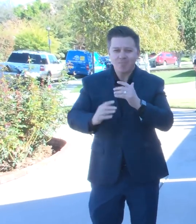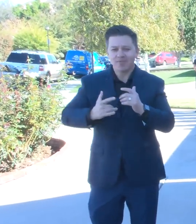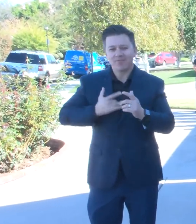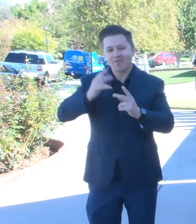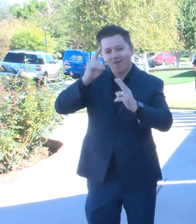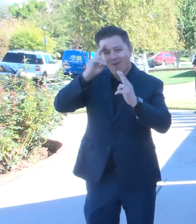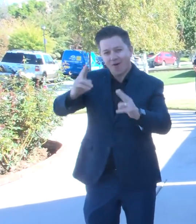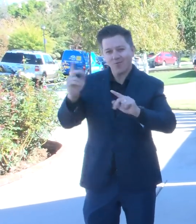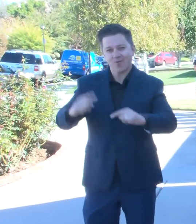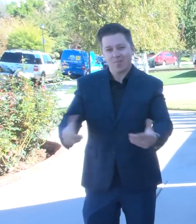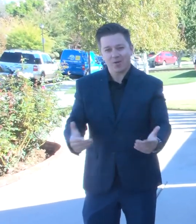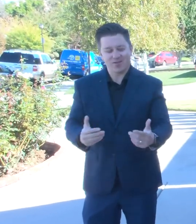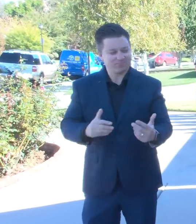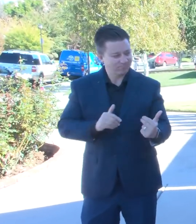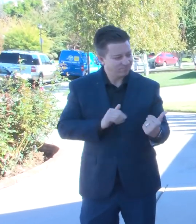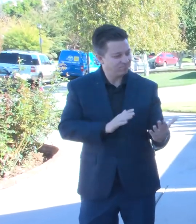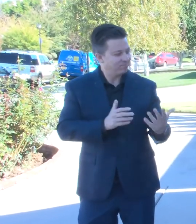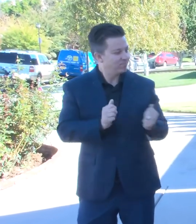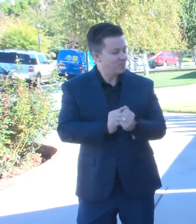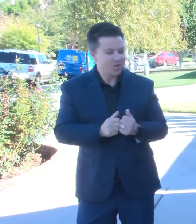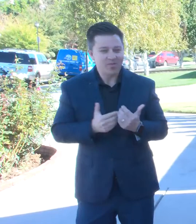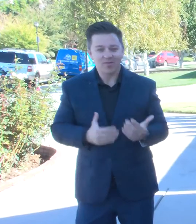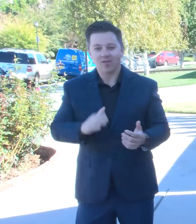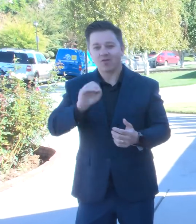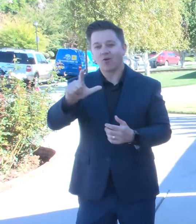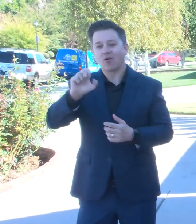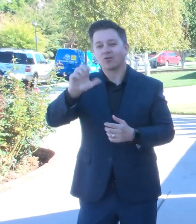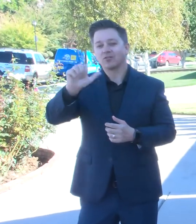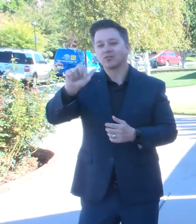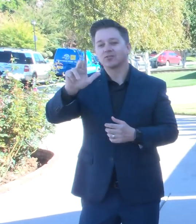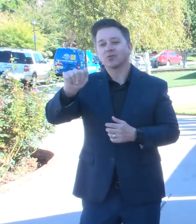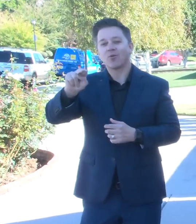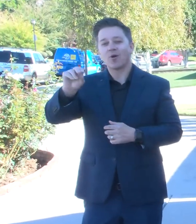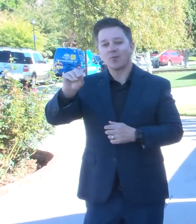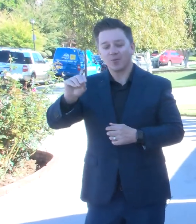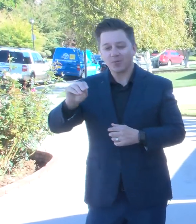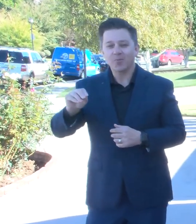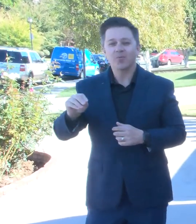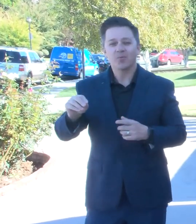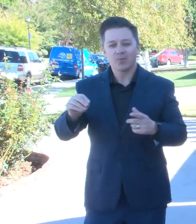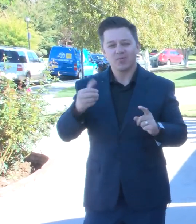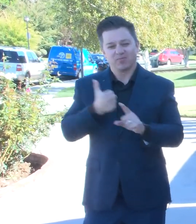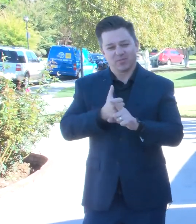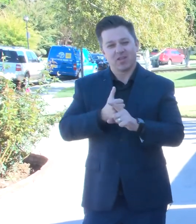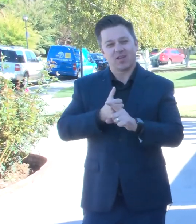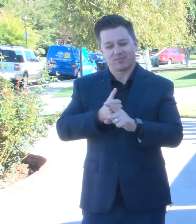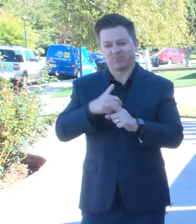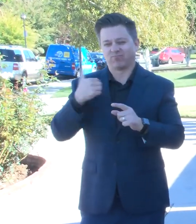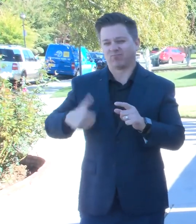be here in the presence of colonel scarano he's a riverside story through and through